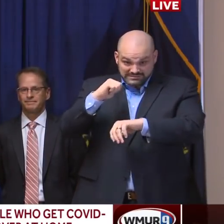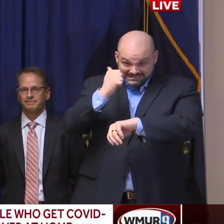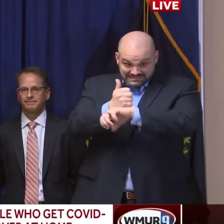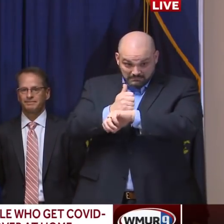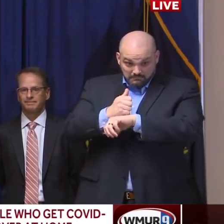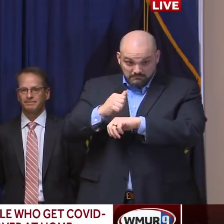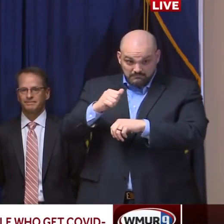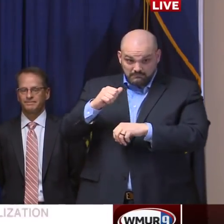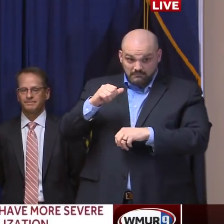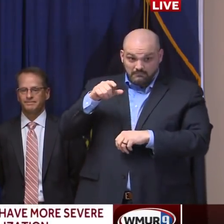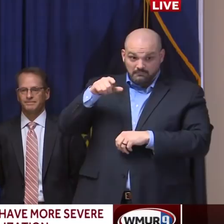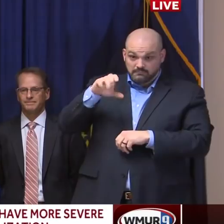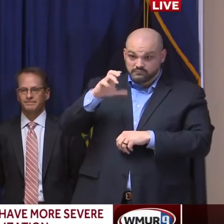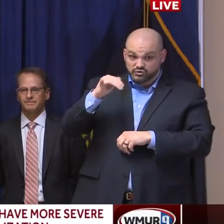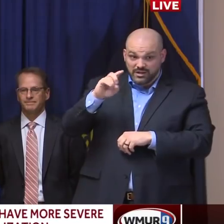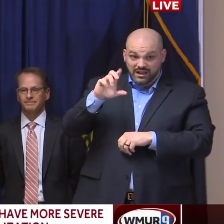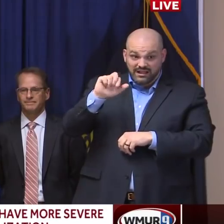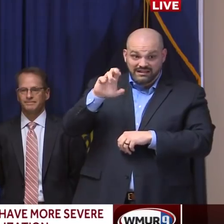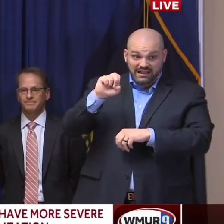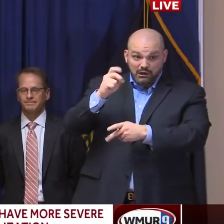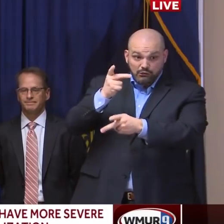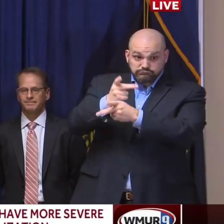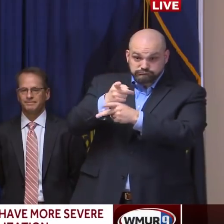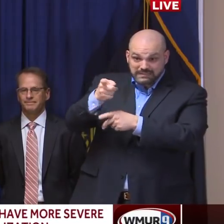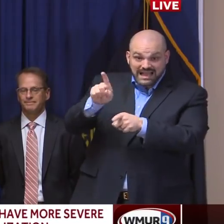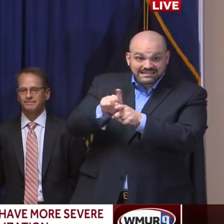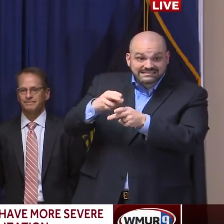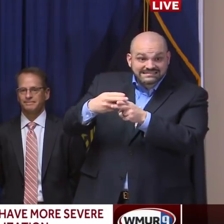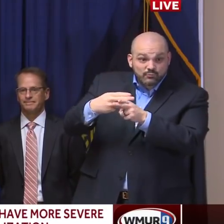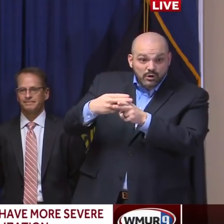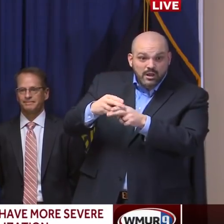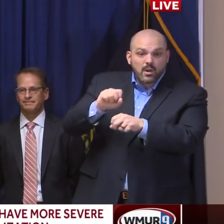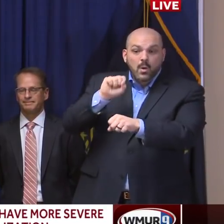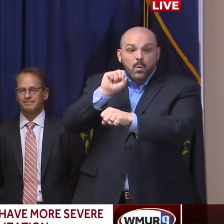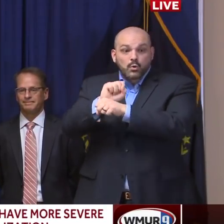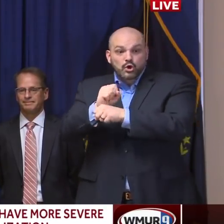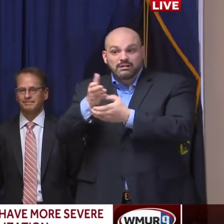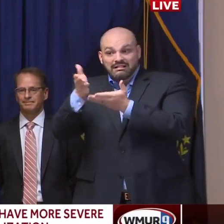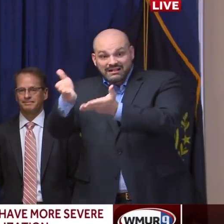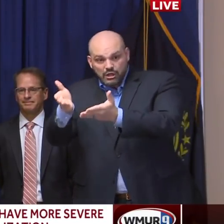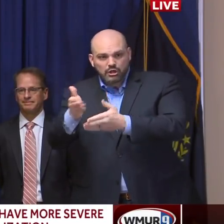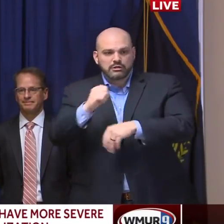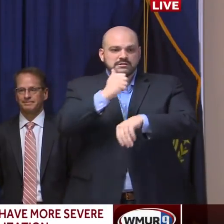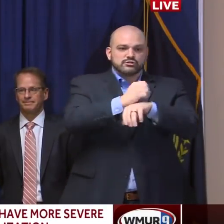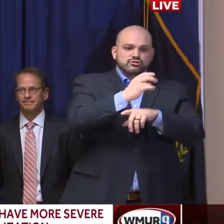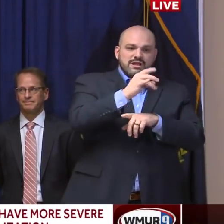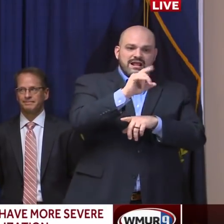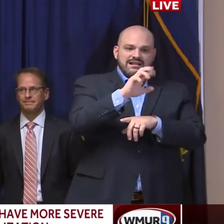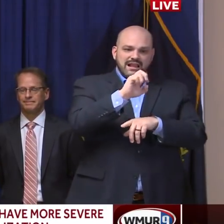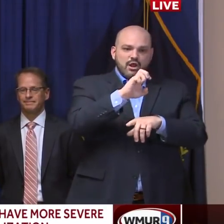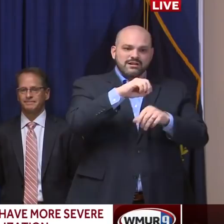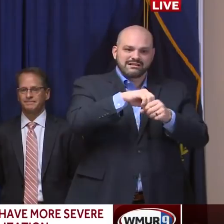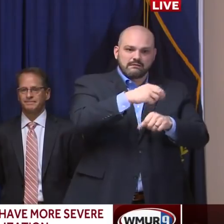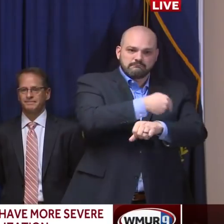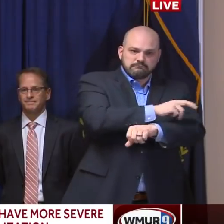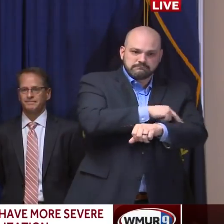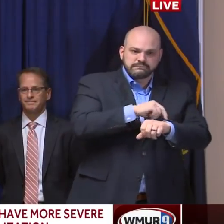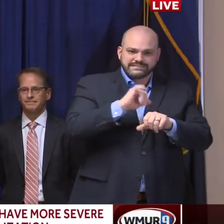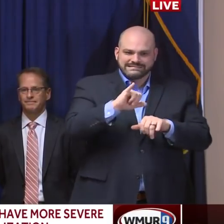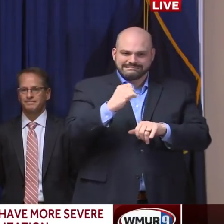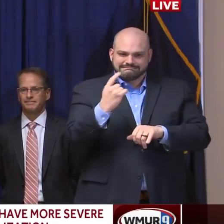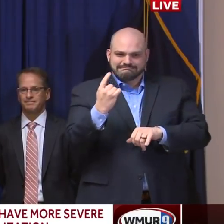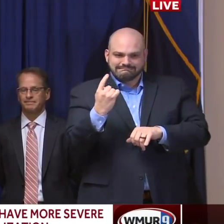WE HAVE HEARD FROM HOSPITALS THAT HAVE ASKED, CAN WE SET UP A CHILDCARE OR DAYCARE CENTER WITHIN OUR FACILITY TEMPORARILY SO THAT WORKERS CAN BE AT WORK?